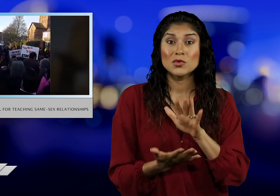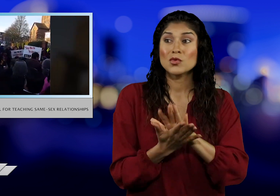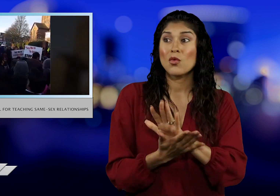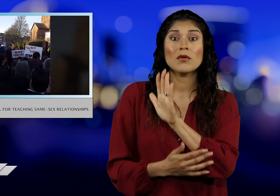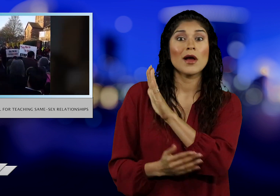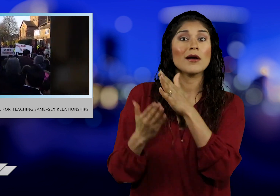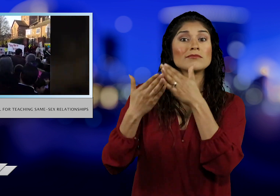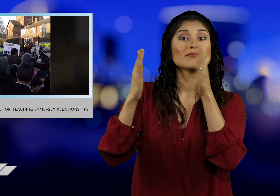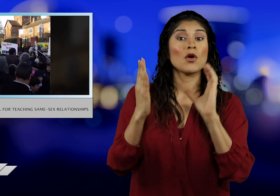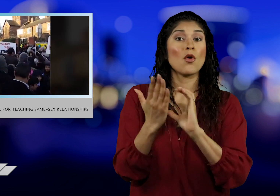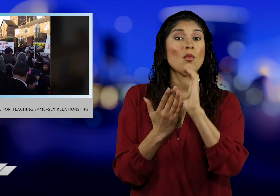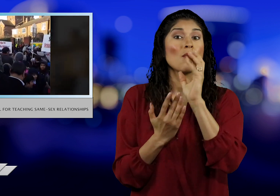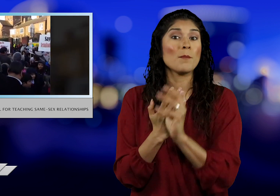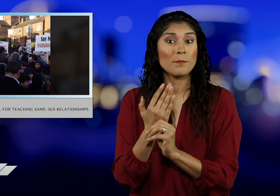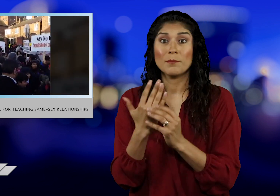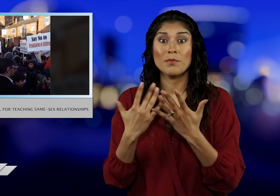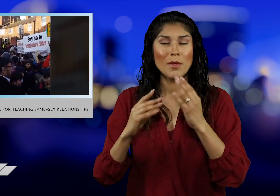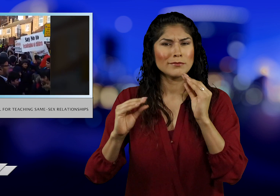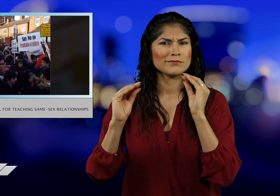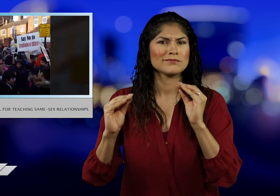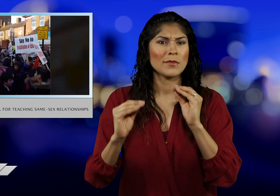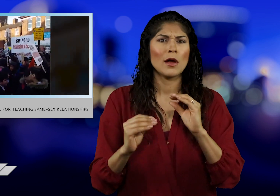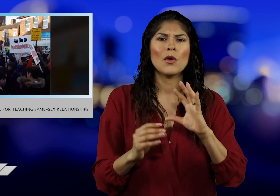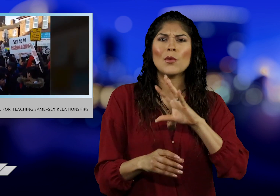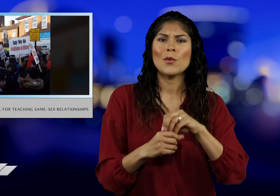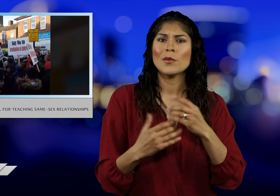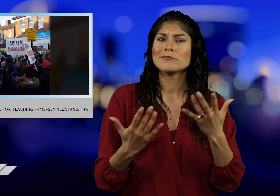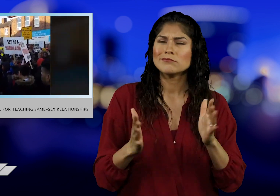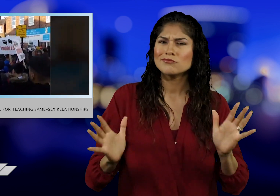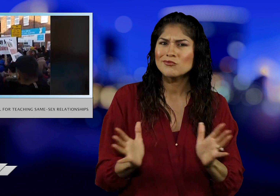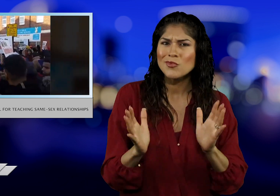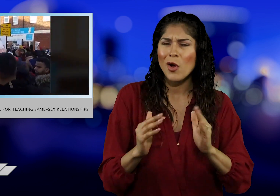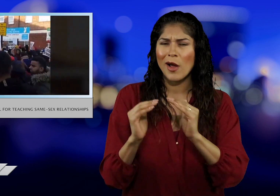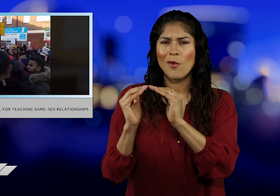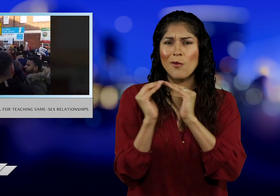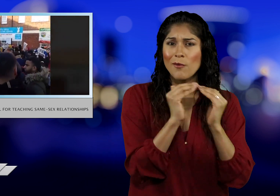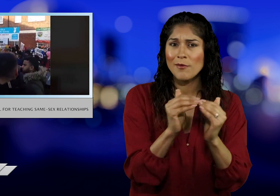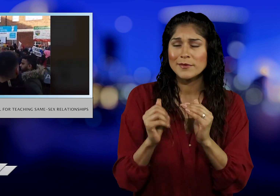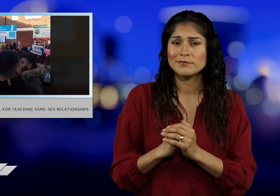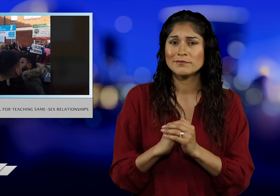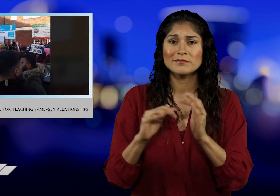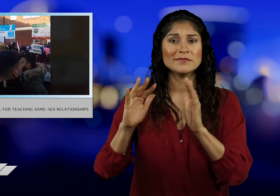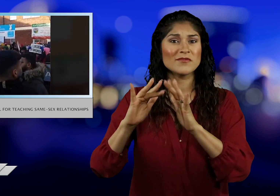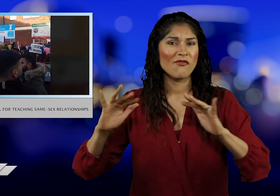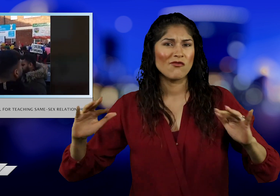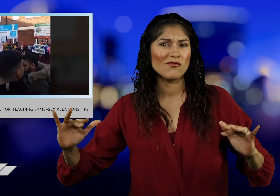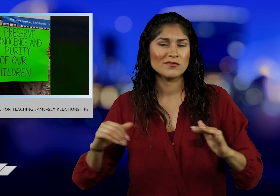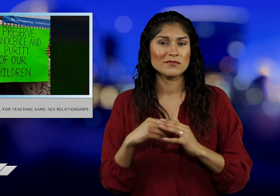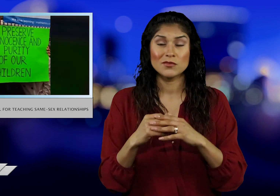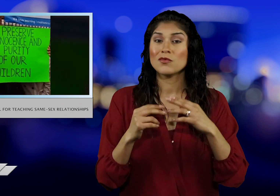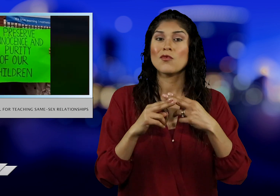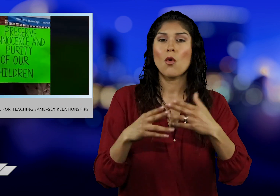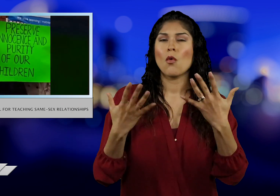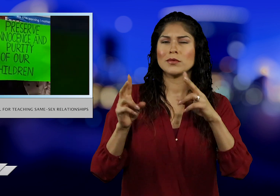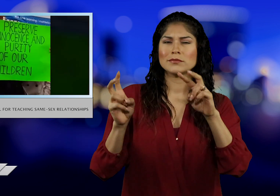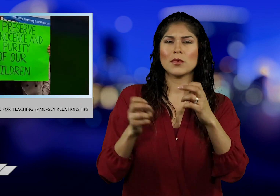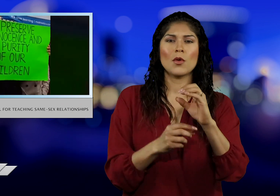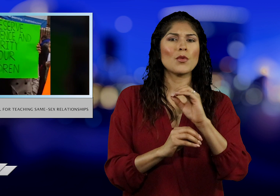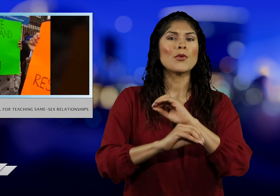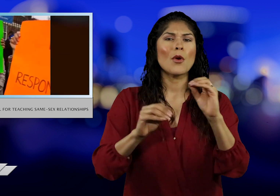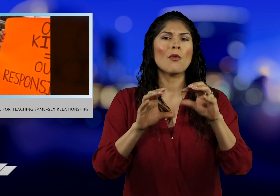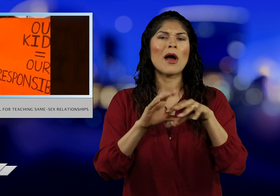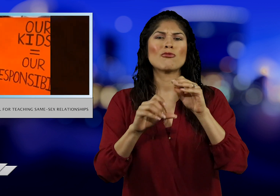The lessons are part of a broader curriculum promoting equality and diversity called "No